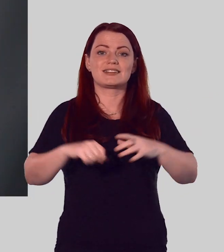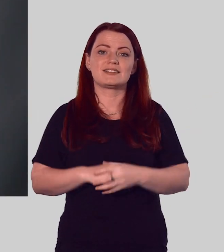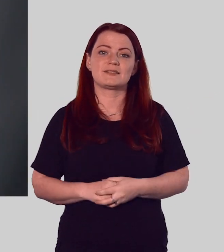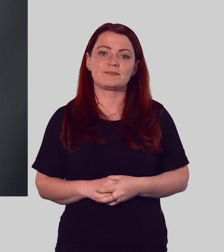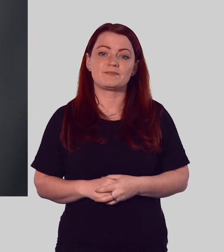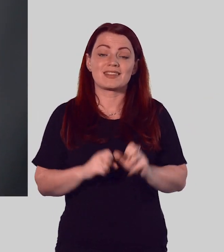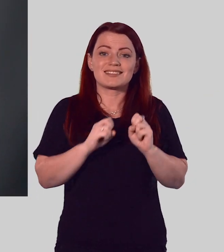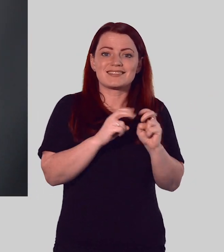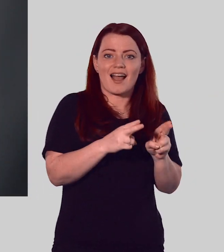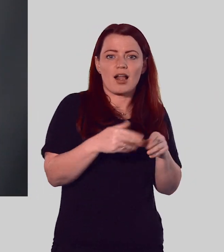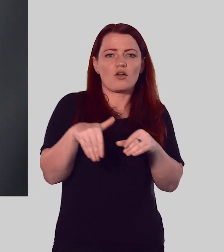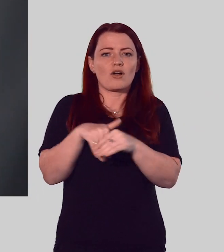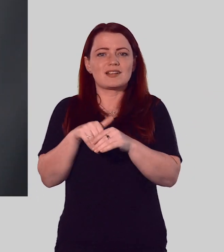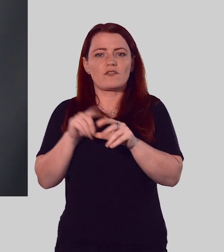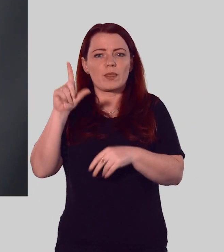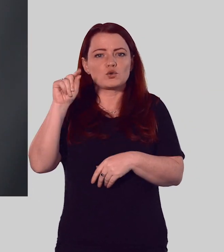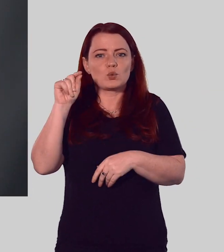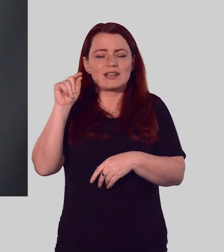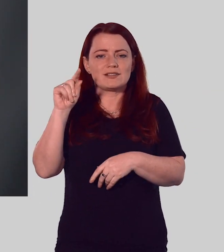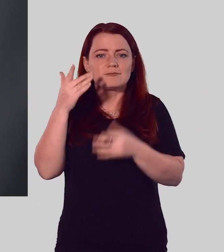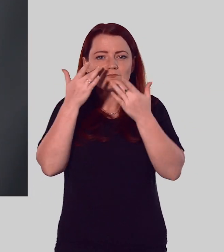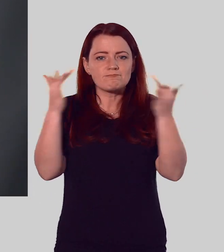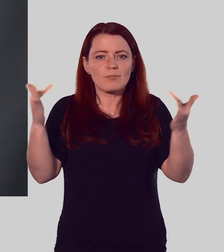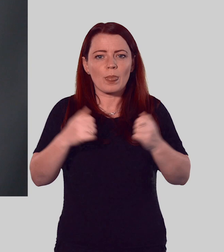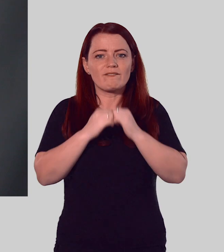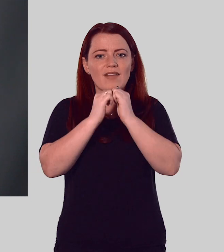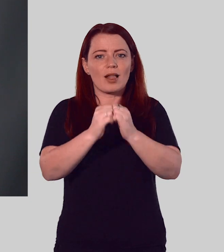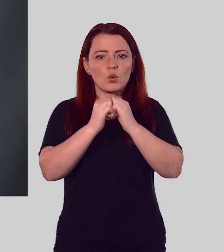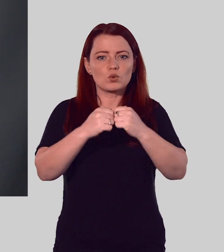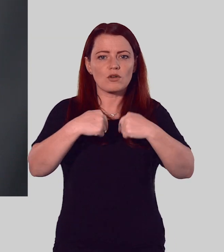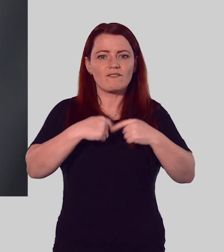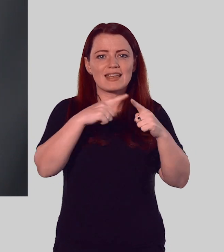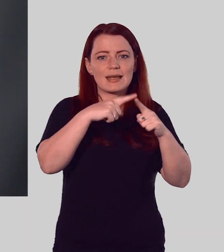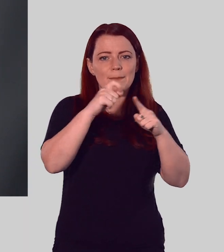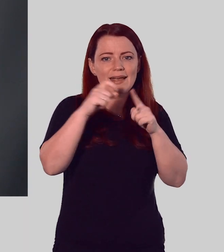tweets reflected the values of EPM and added to the faction of the story.